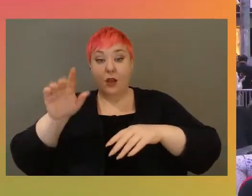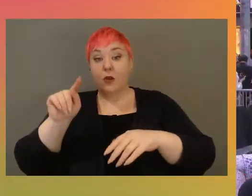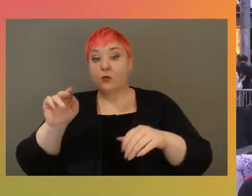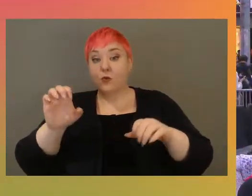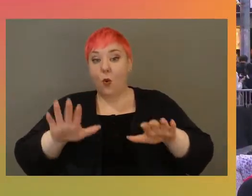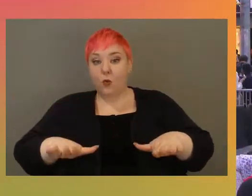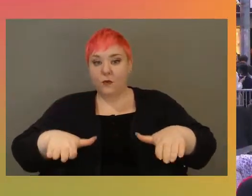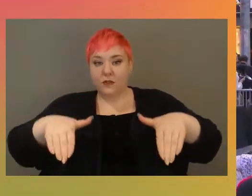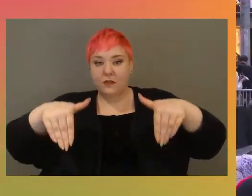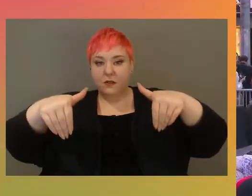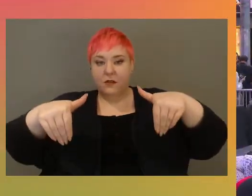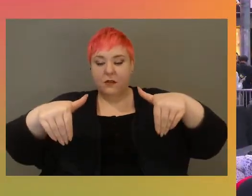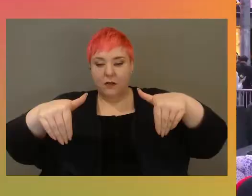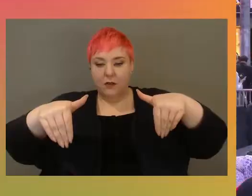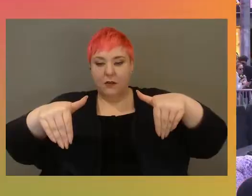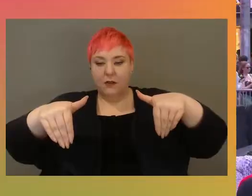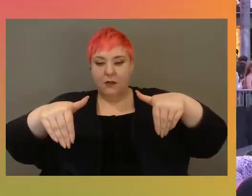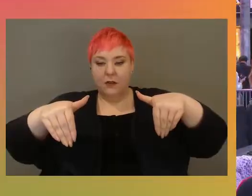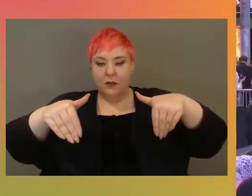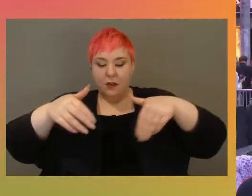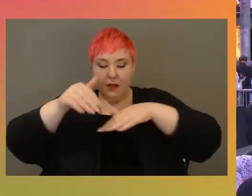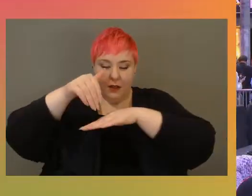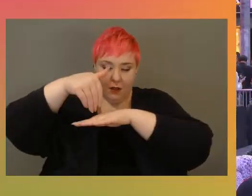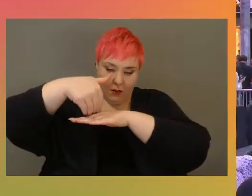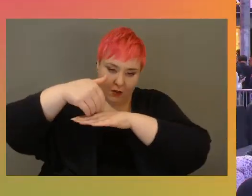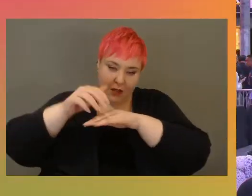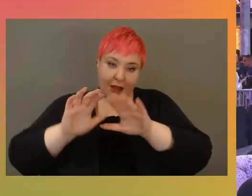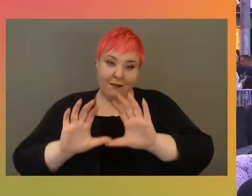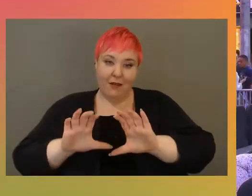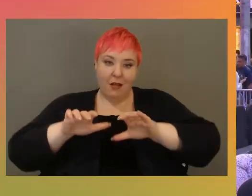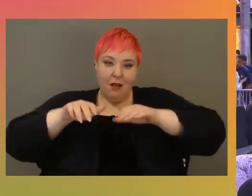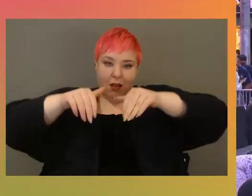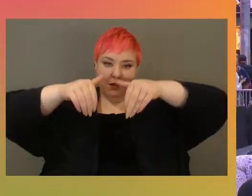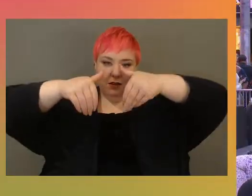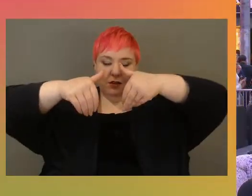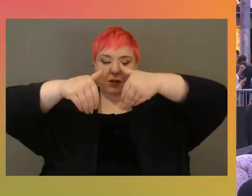UNDERNEATH YOUR SHOULDERS.